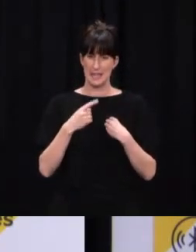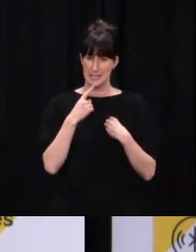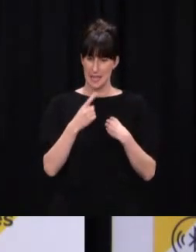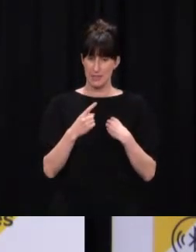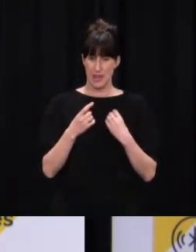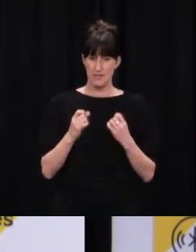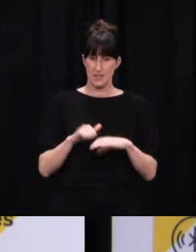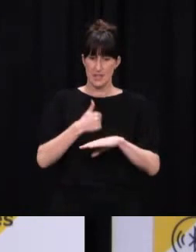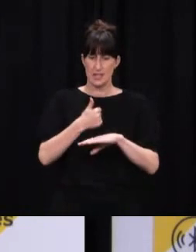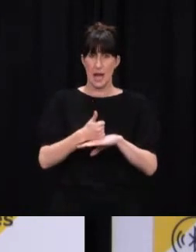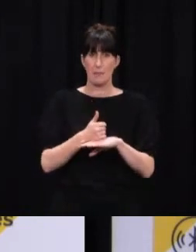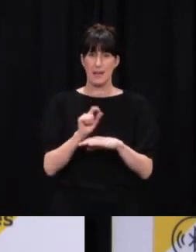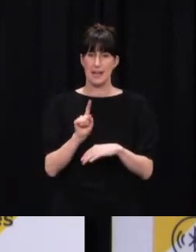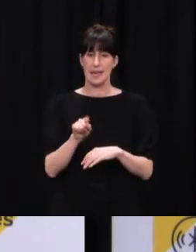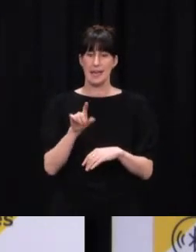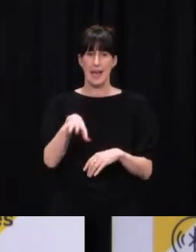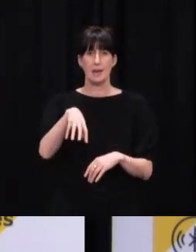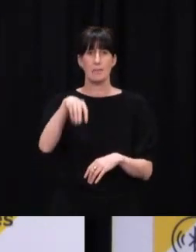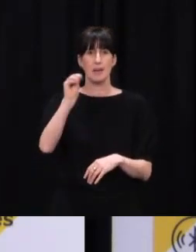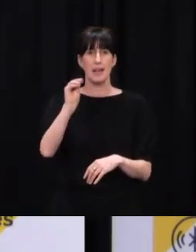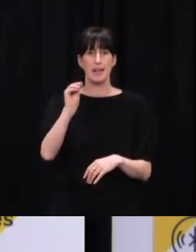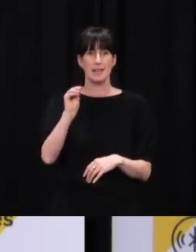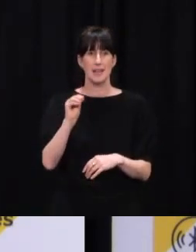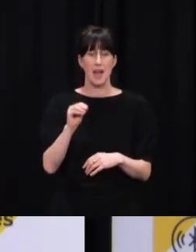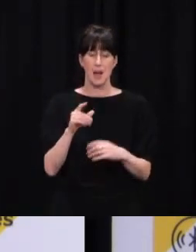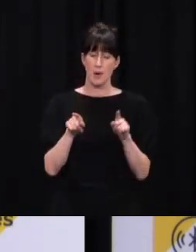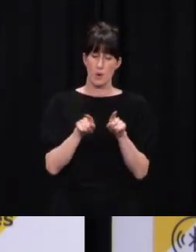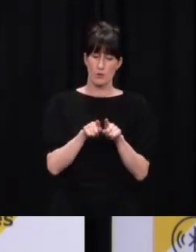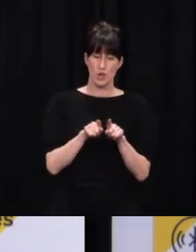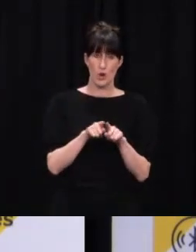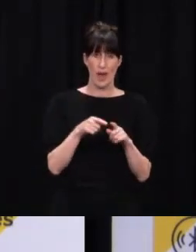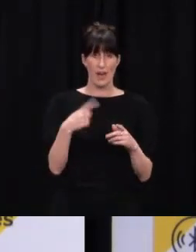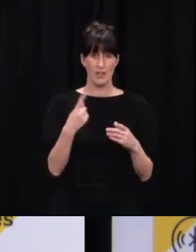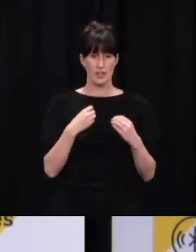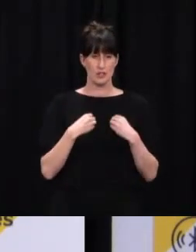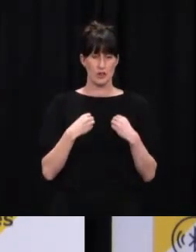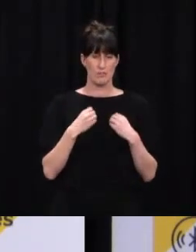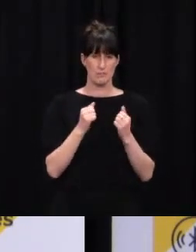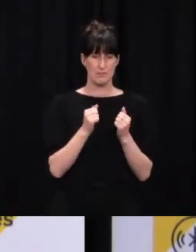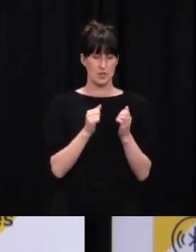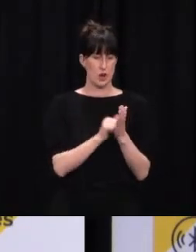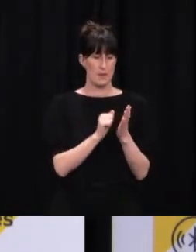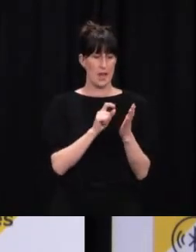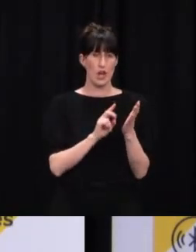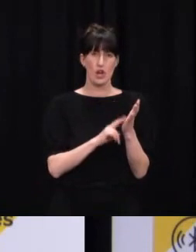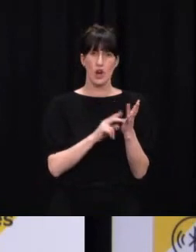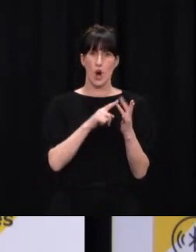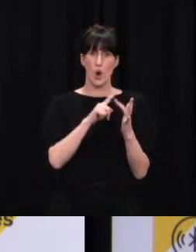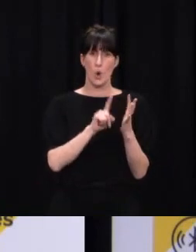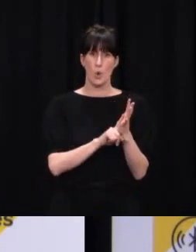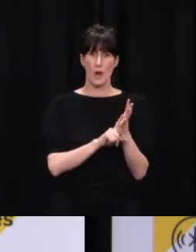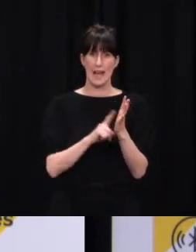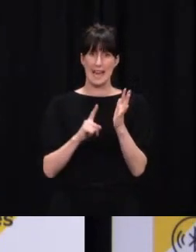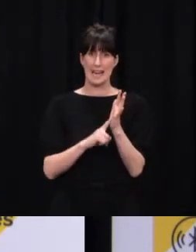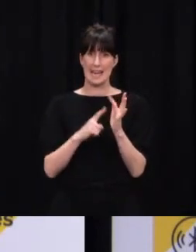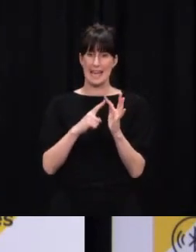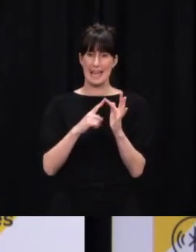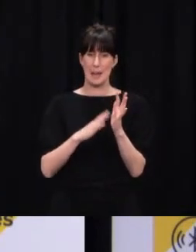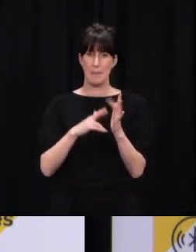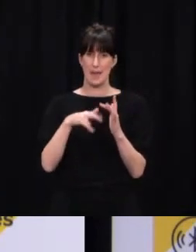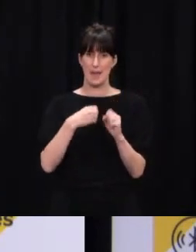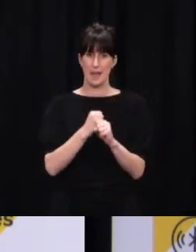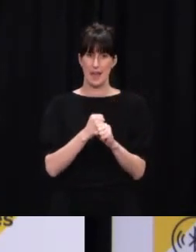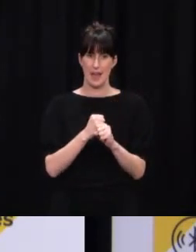heard Repco supercheap auto are